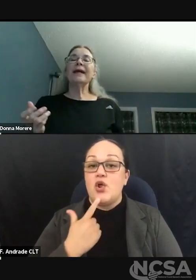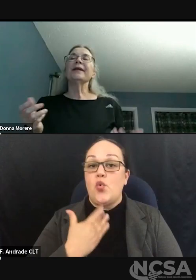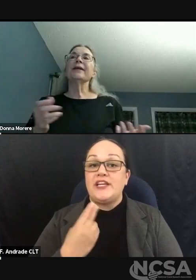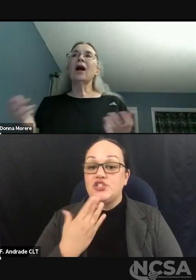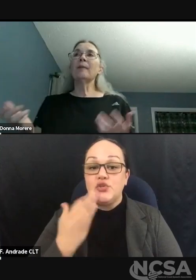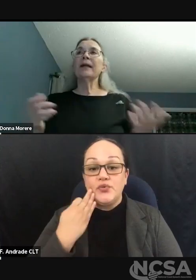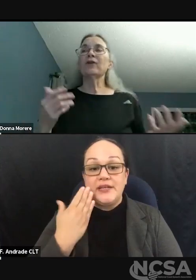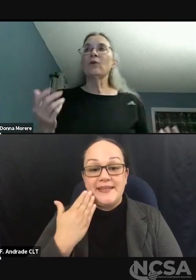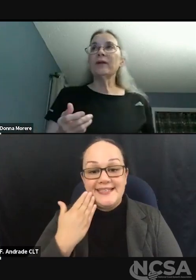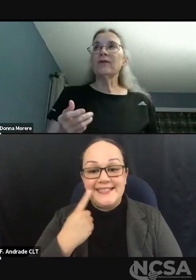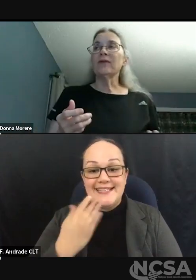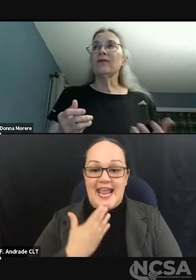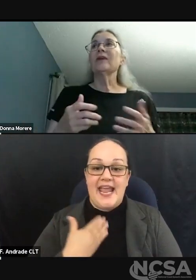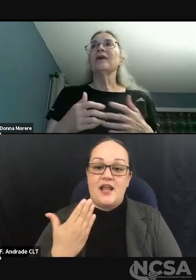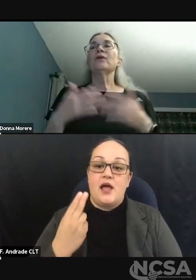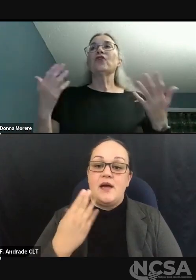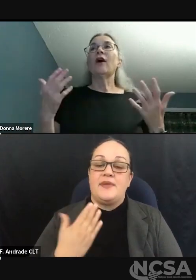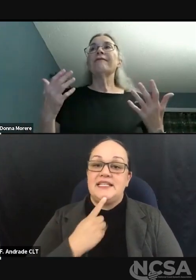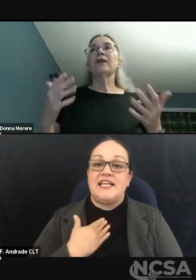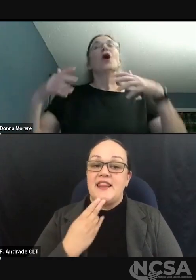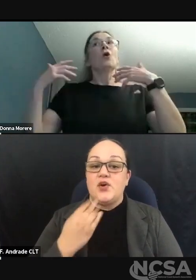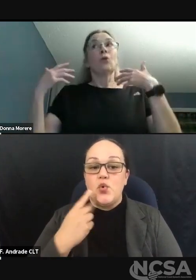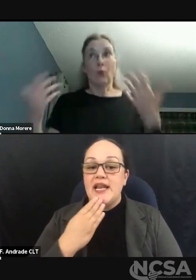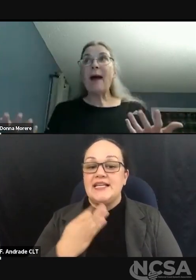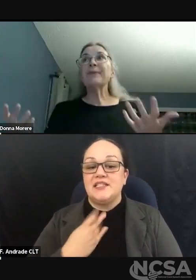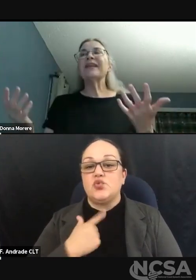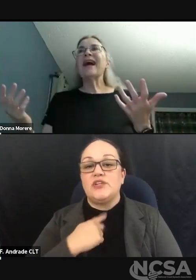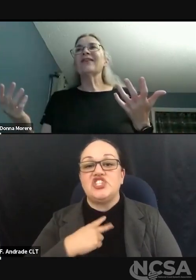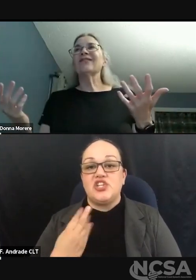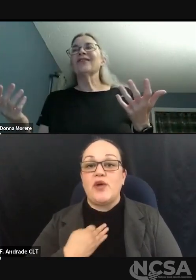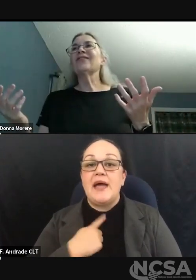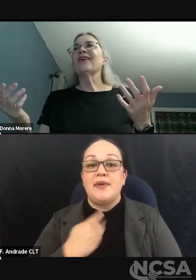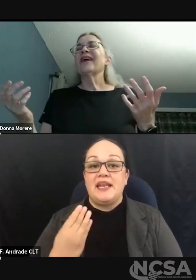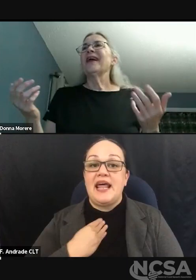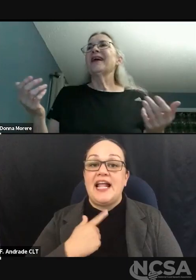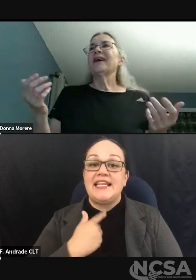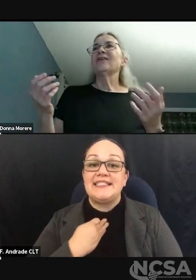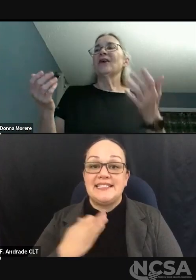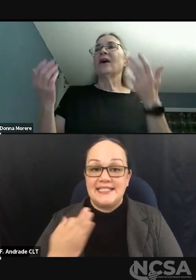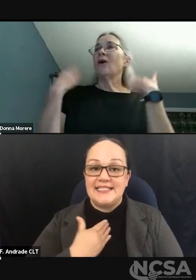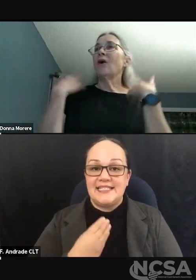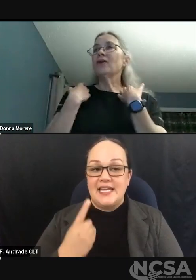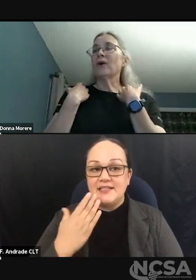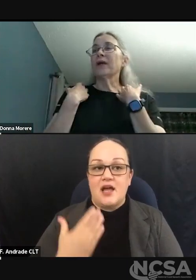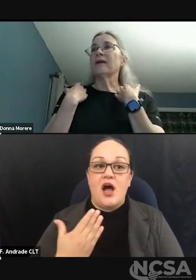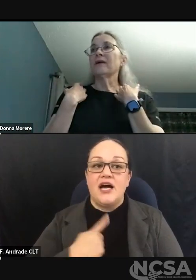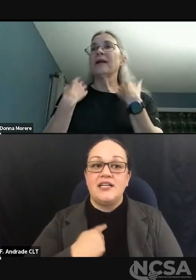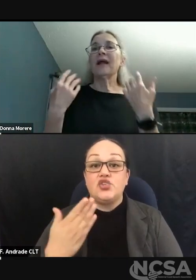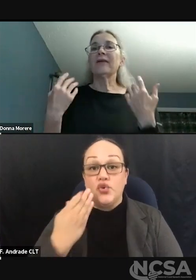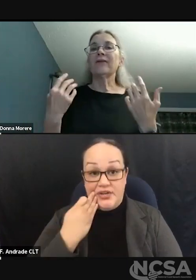and then accommodate their weaknesses, which are often rapid analysis and auditory analysis